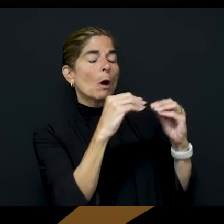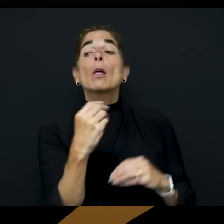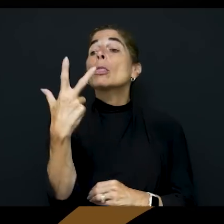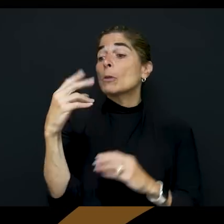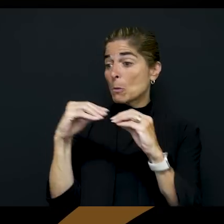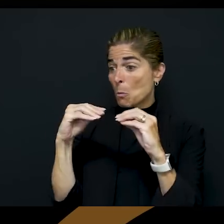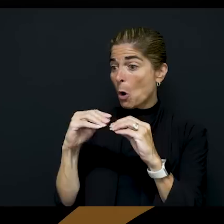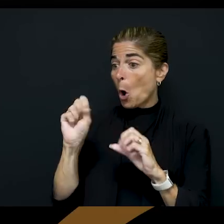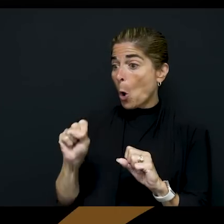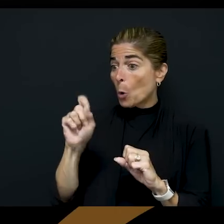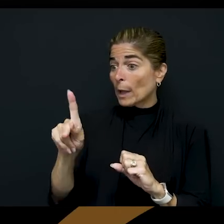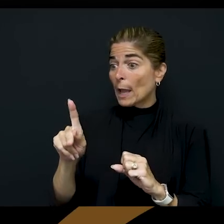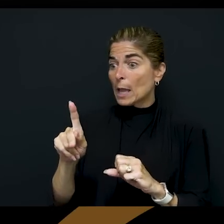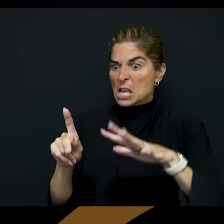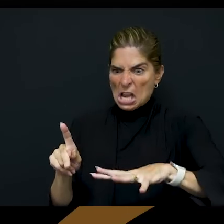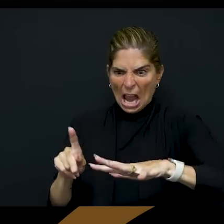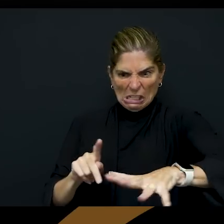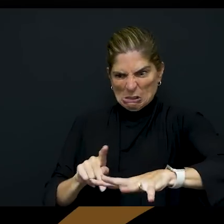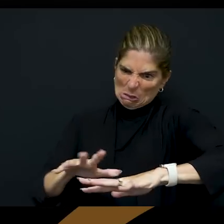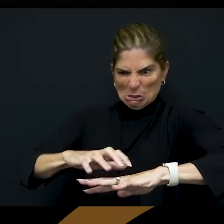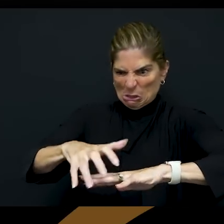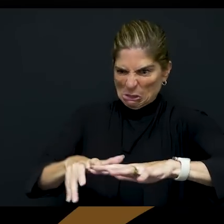Three dots or more. Oh, I can... giant you’re moving your hand! Gr...